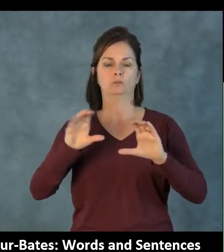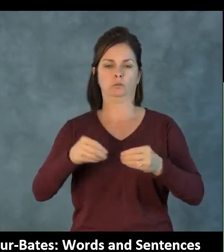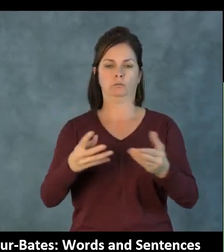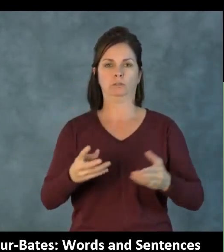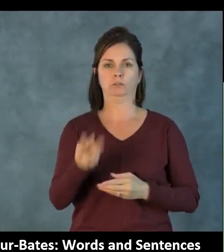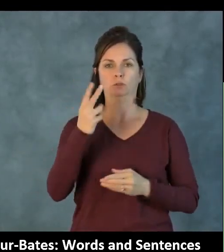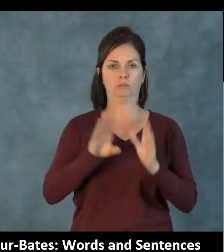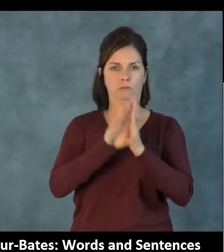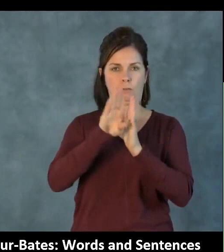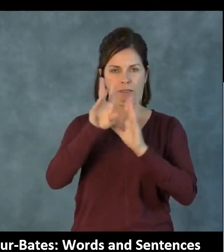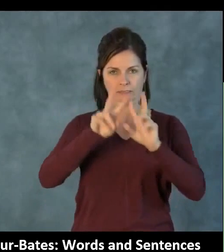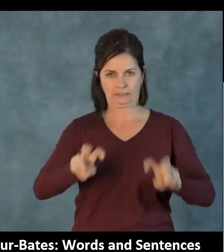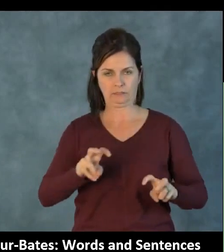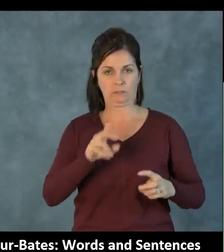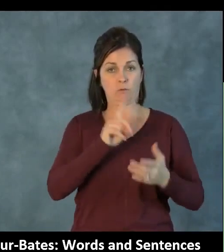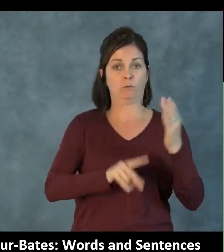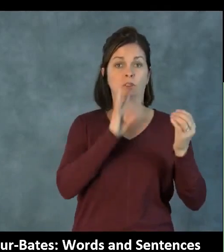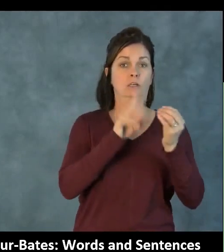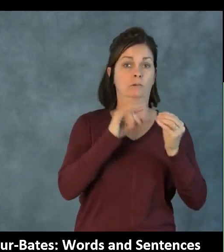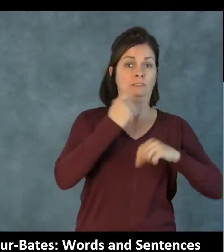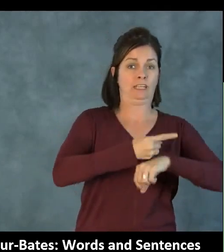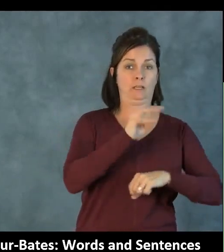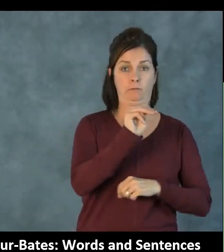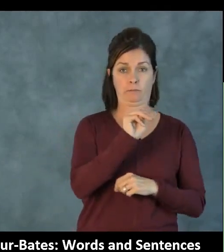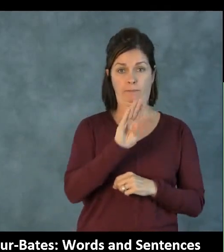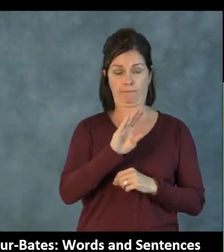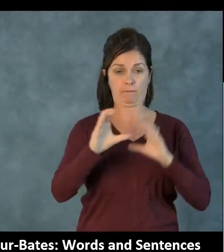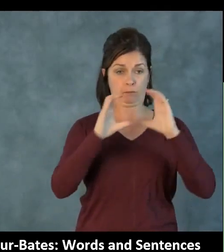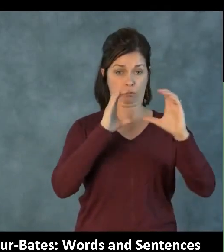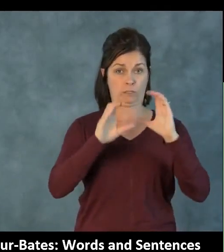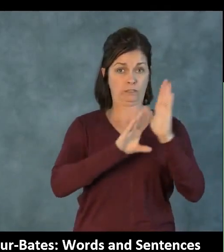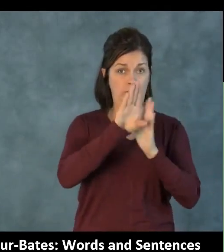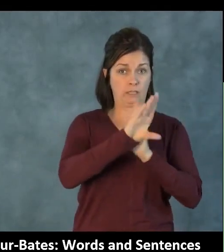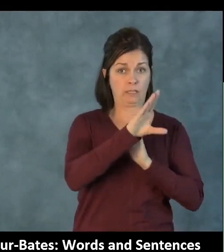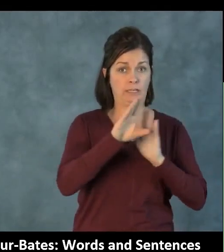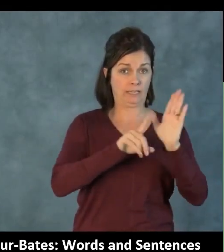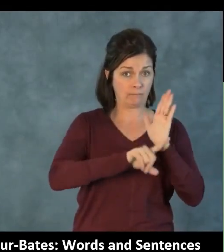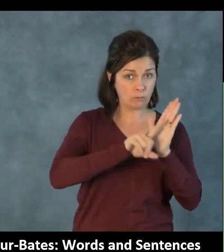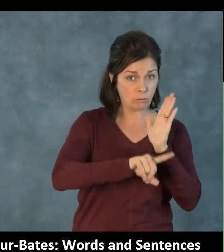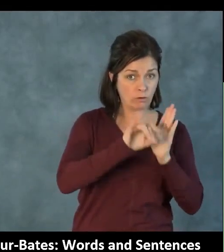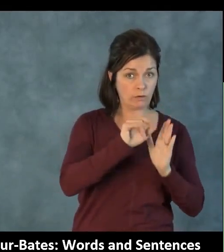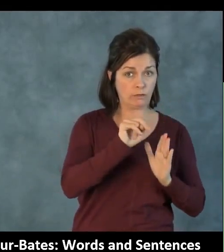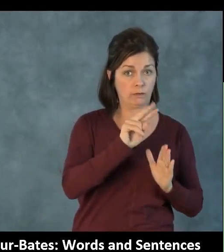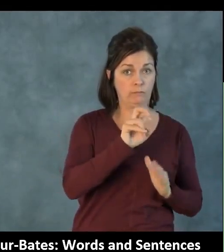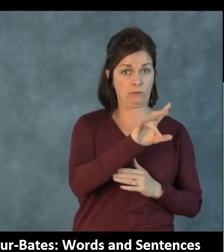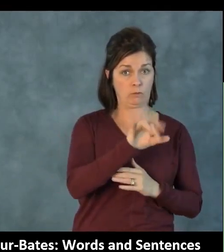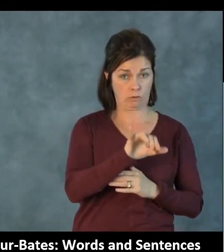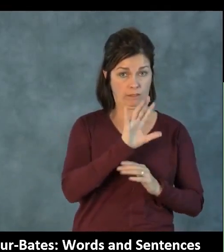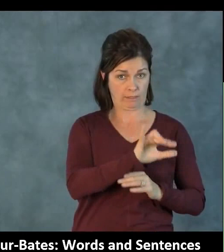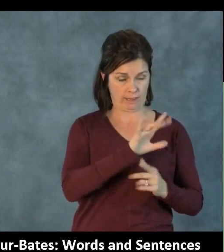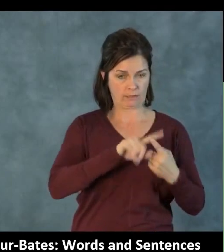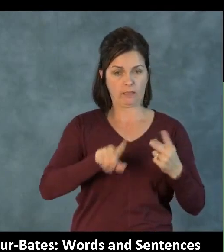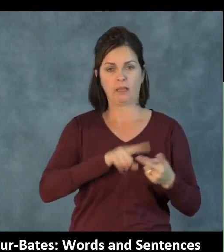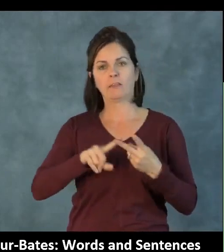The one we're talking about today, the MacArthur-Bates Communicative Development Inventory, and also the assessment,